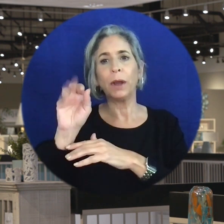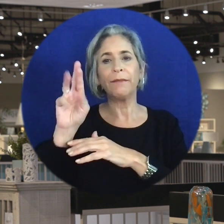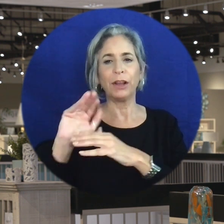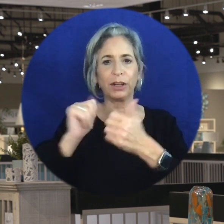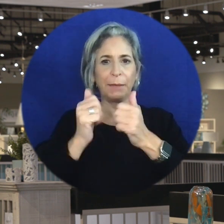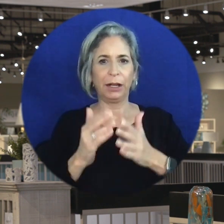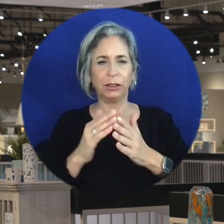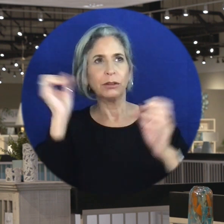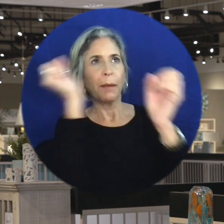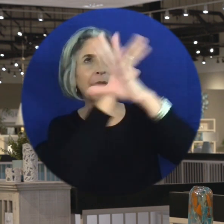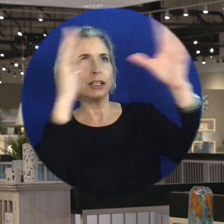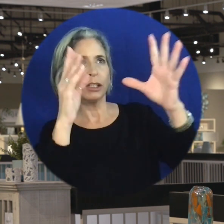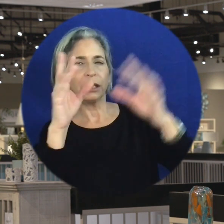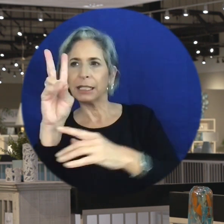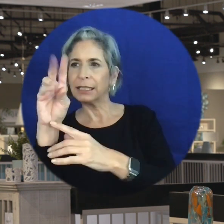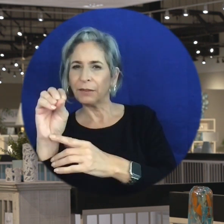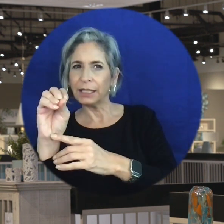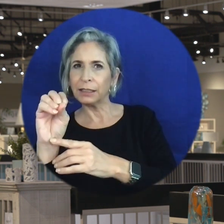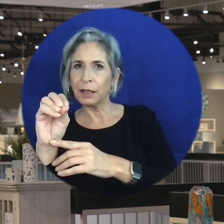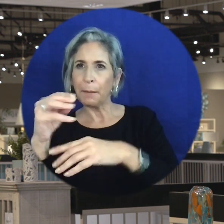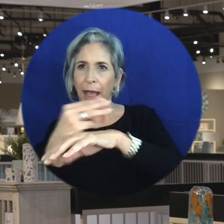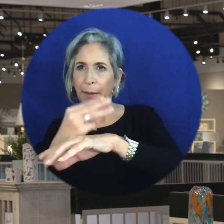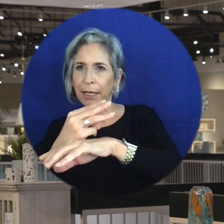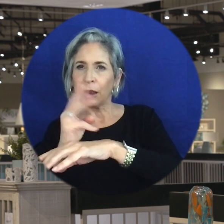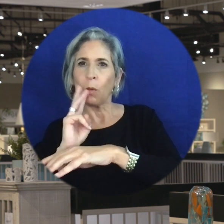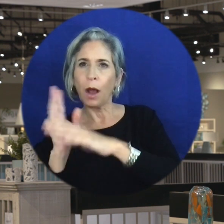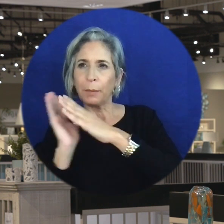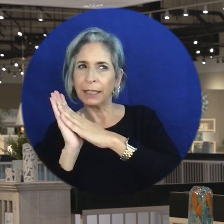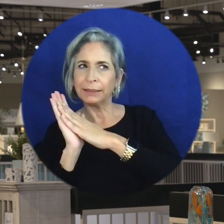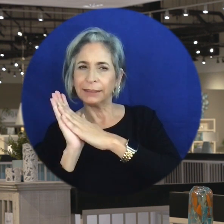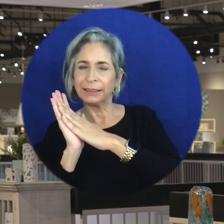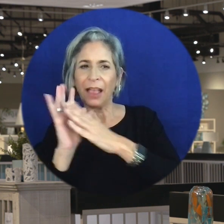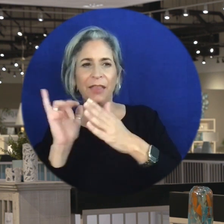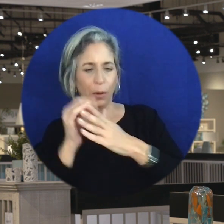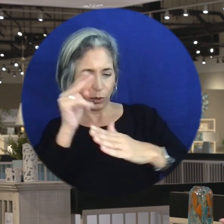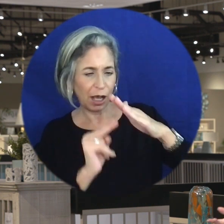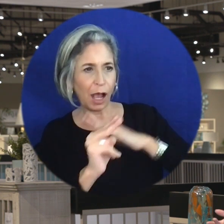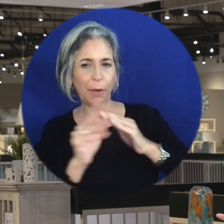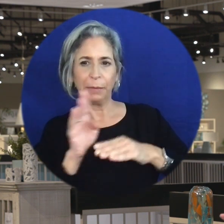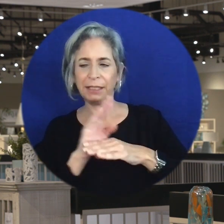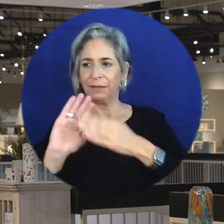Picture this, the seventies, Miami, water beds. This is the humble business origin of City Furniture,